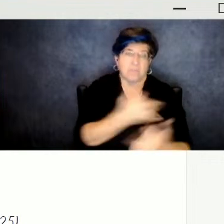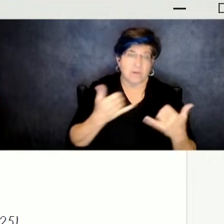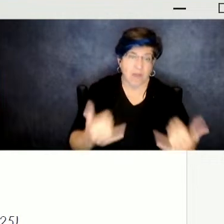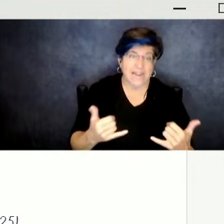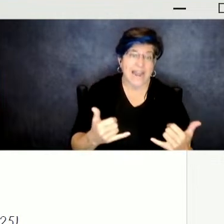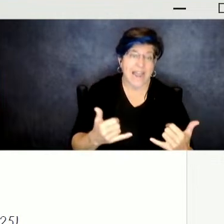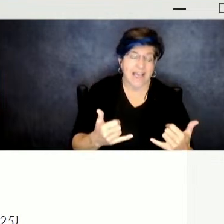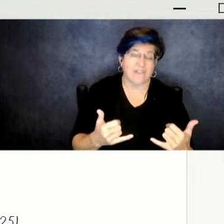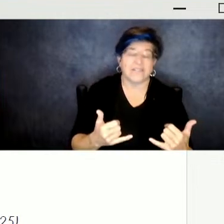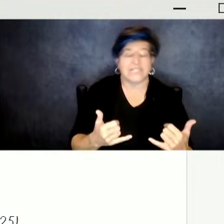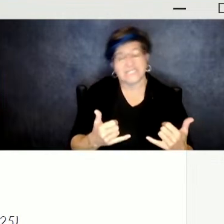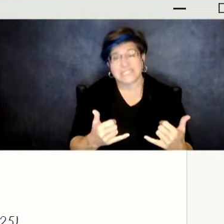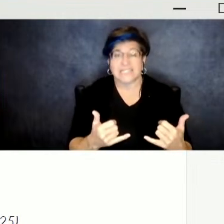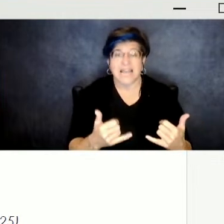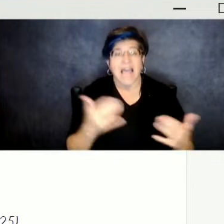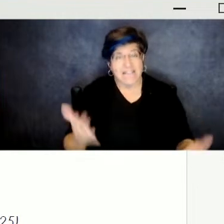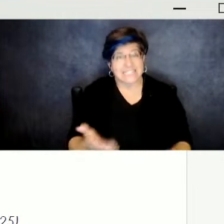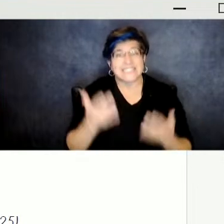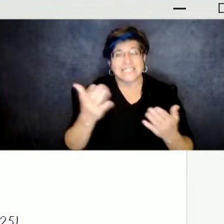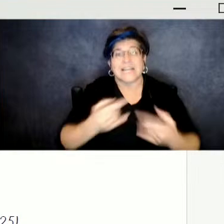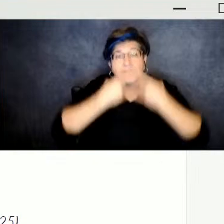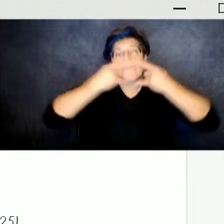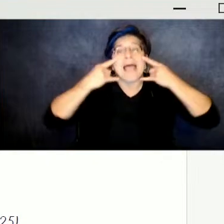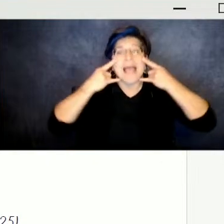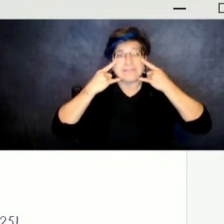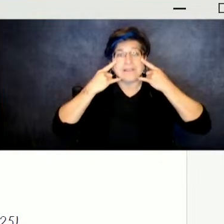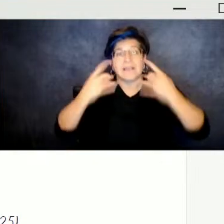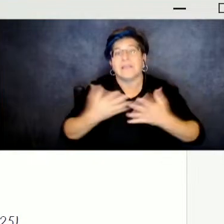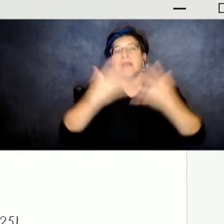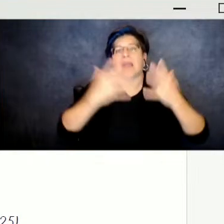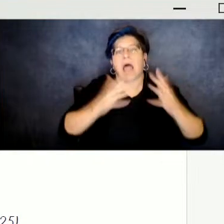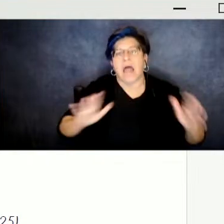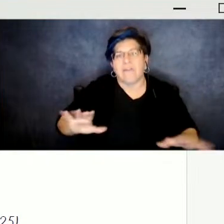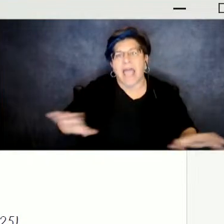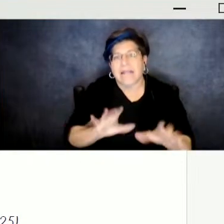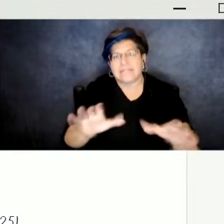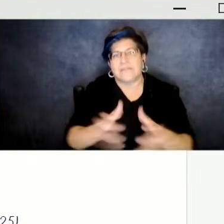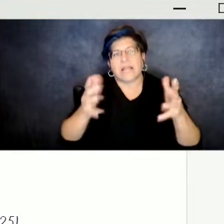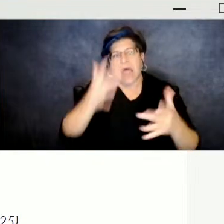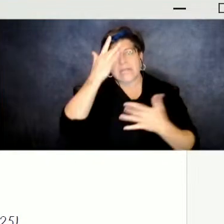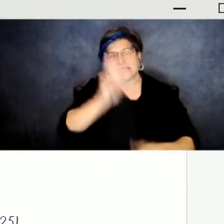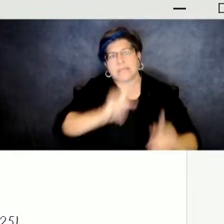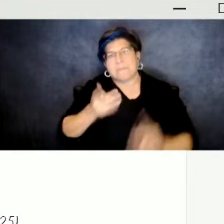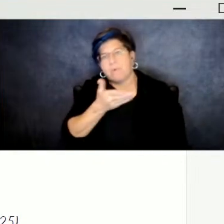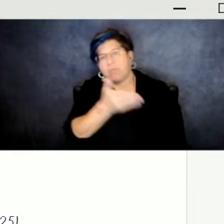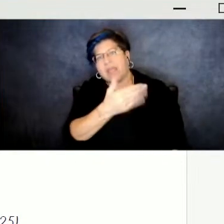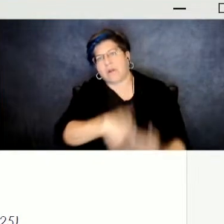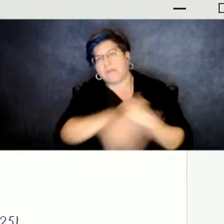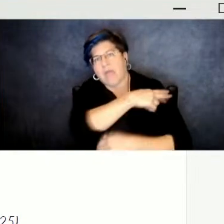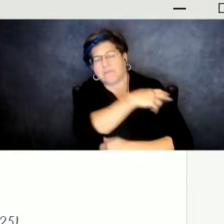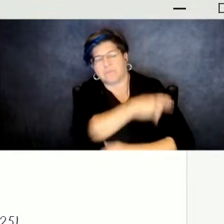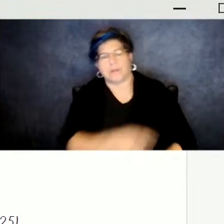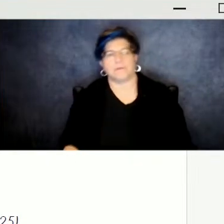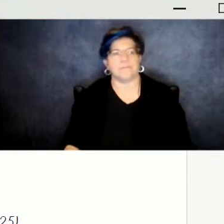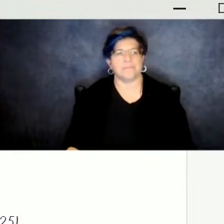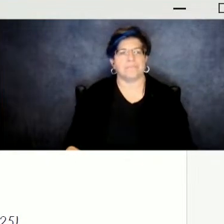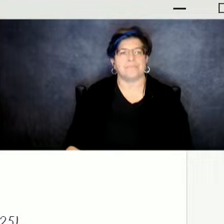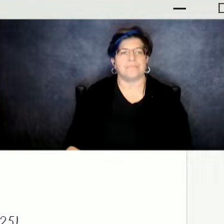SO IF YOU IF YOU GOT TO GO TO THE HOSPITAL RIGHT NOW, YOU KNOW IT'S I SUGGEST YOU PUT ON